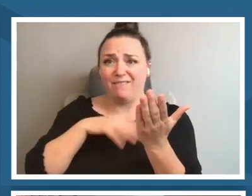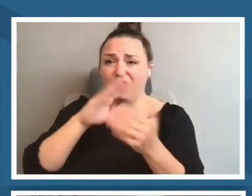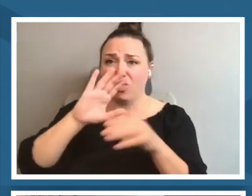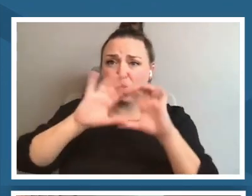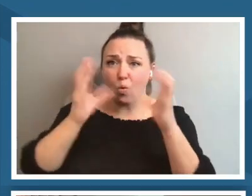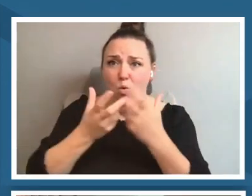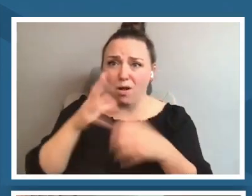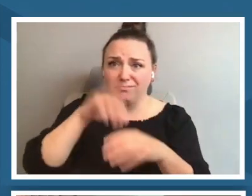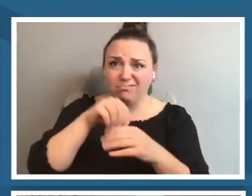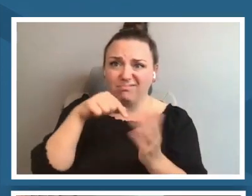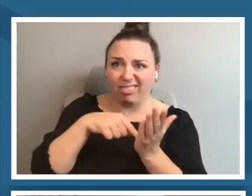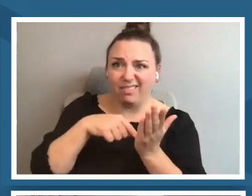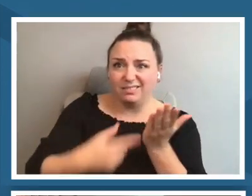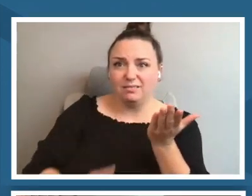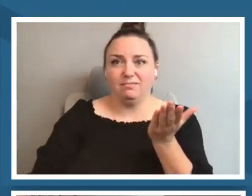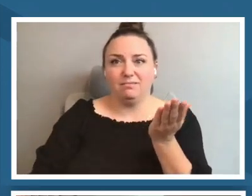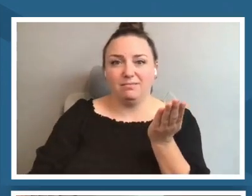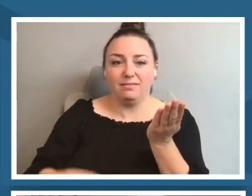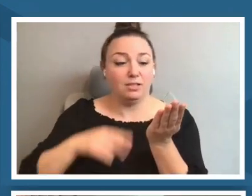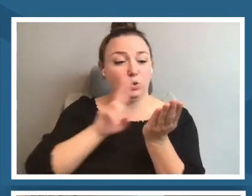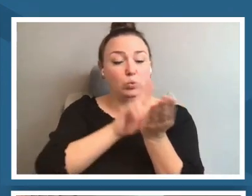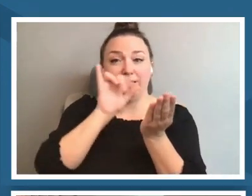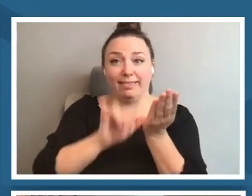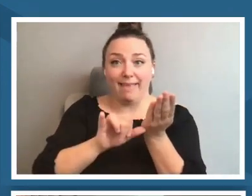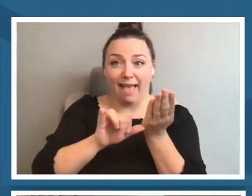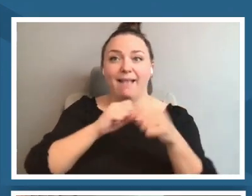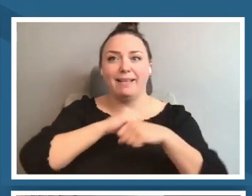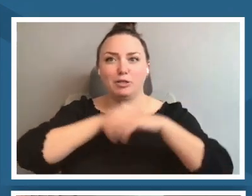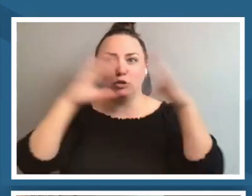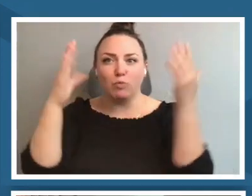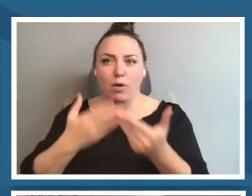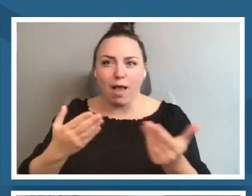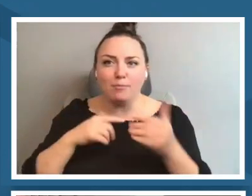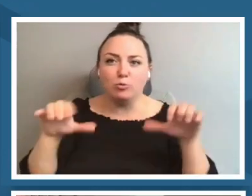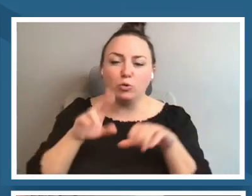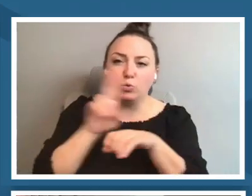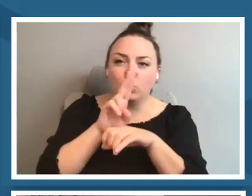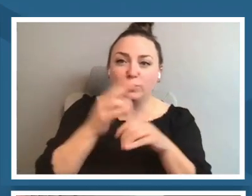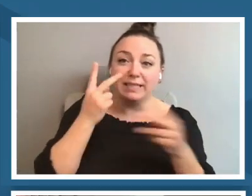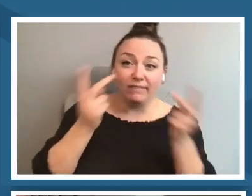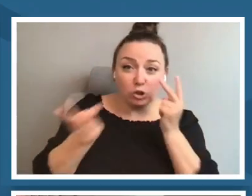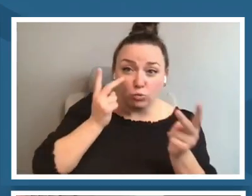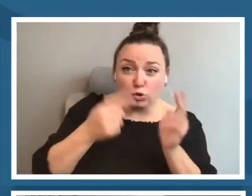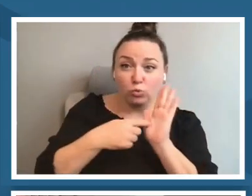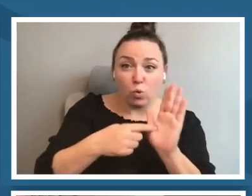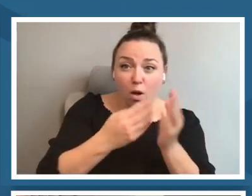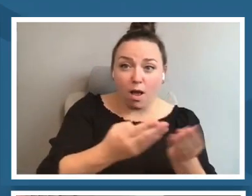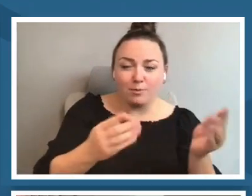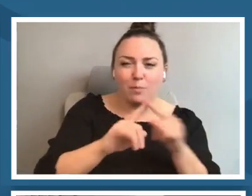and both we're going to we're doing it visually through showing you objects but